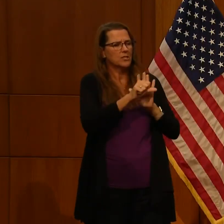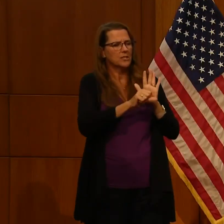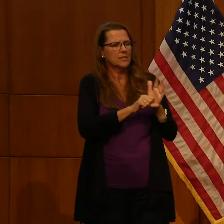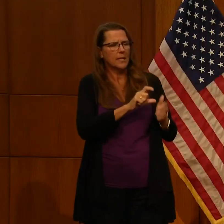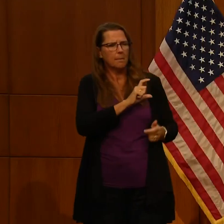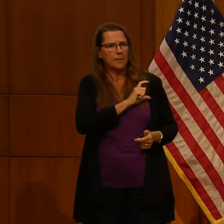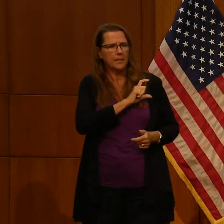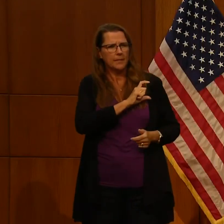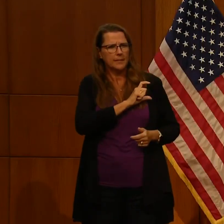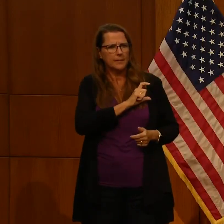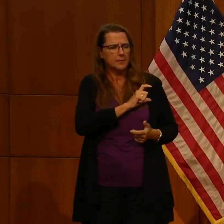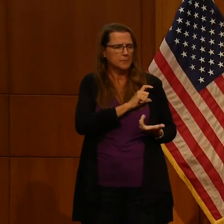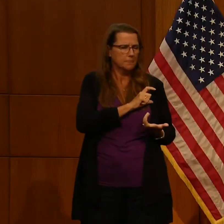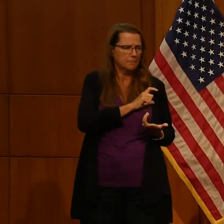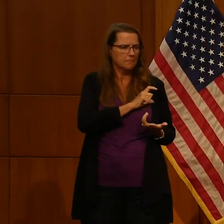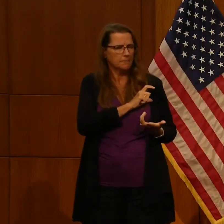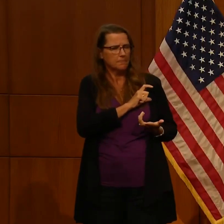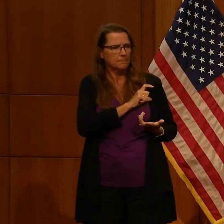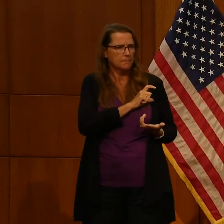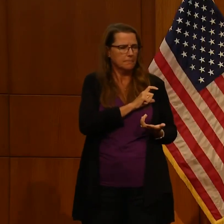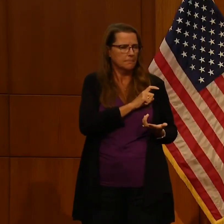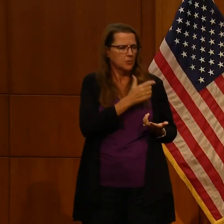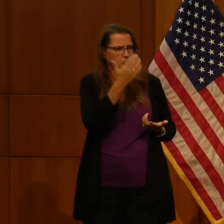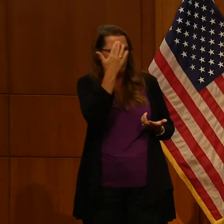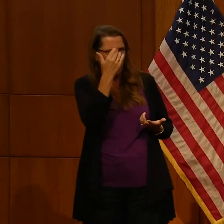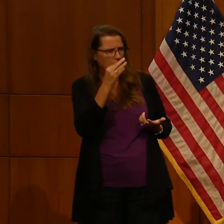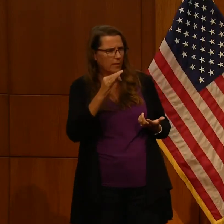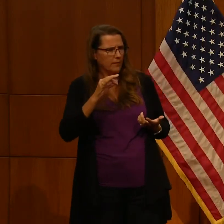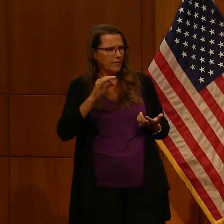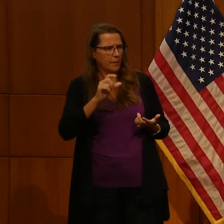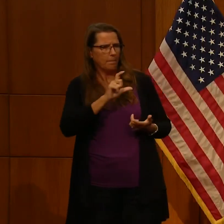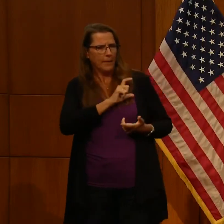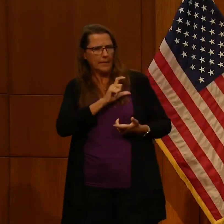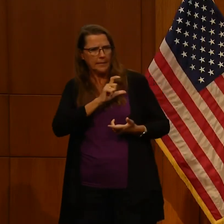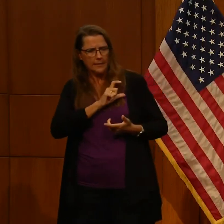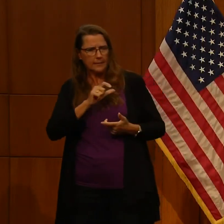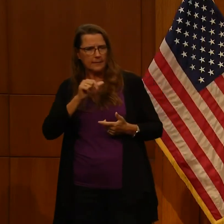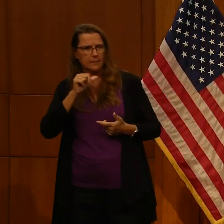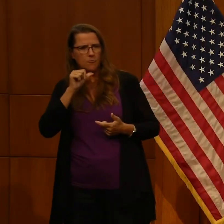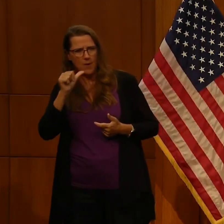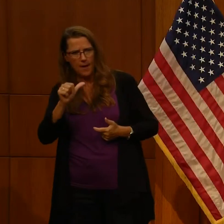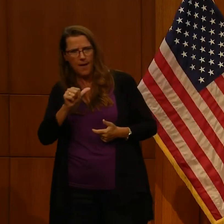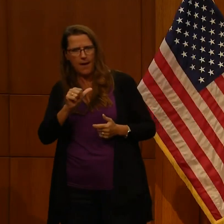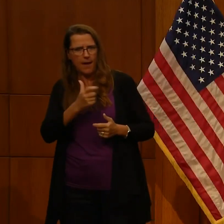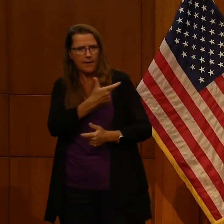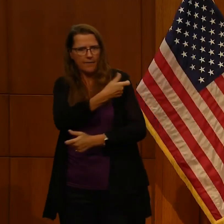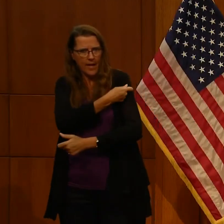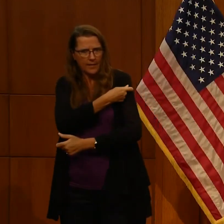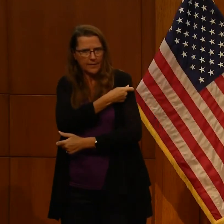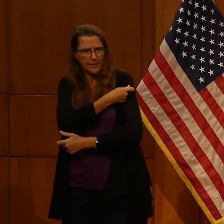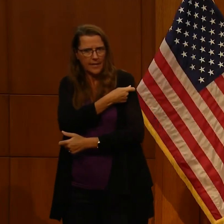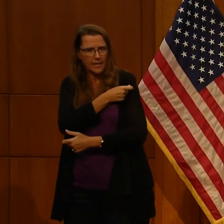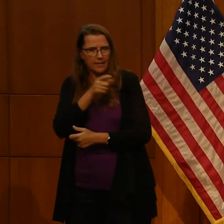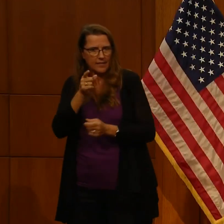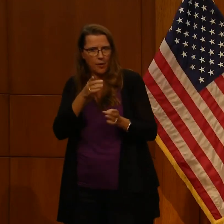SPECIFICALLY WITH REGARD TO VIRGINIA STATE POLICE. I'M UNAWARE EITHER WAY, IF THEY HAVE PUT A PLAN IN PLACE FOR